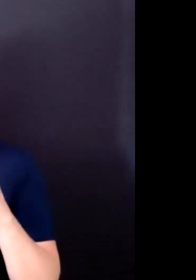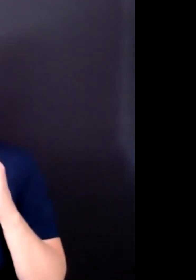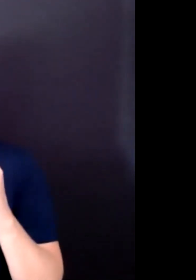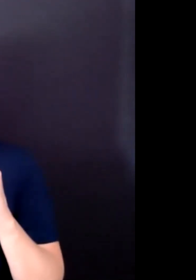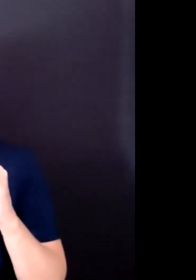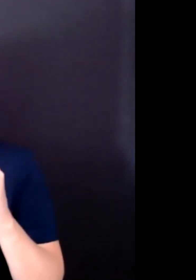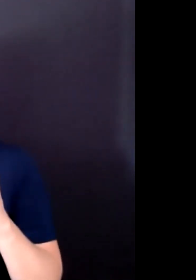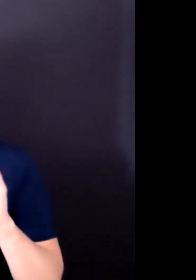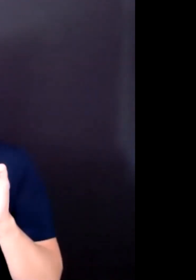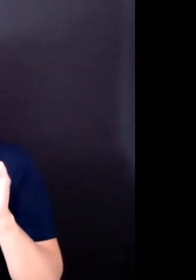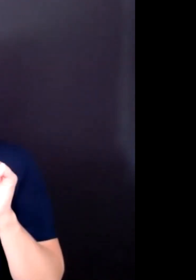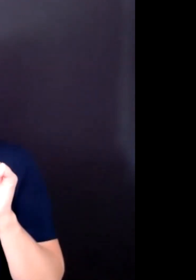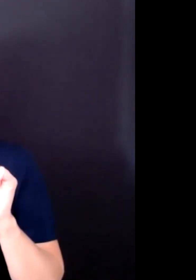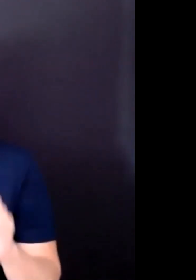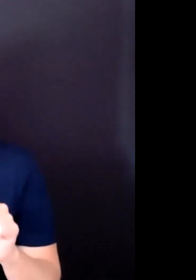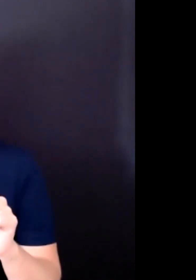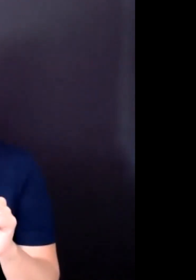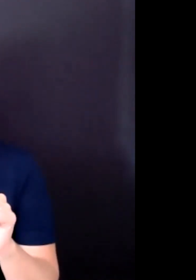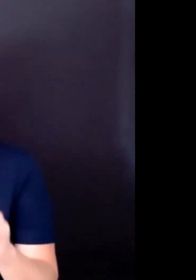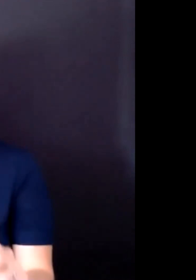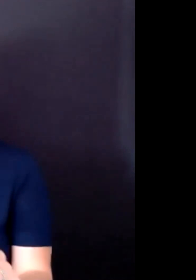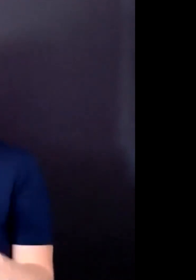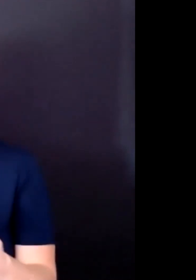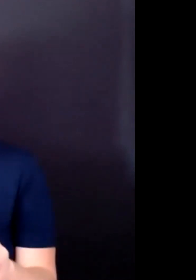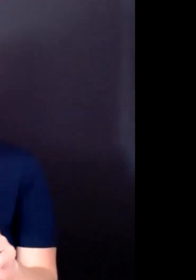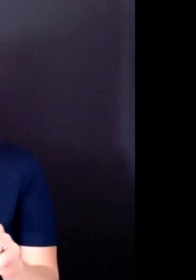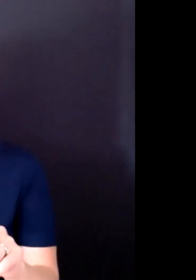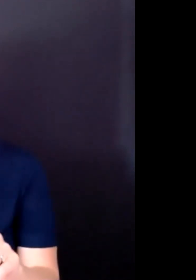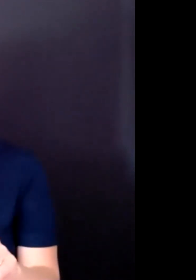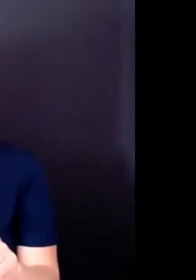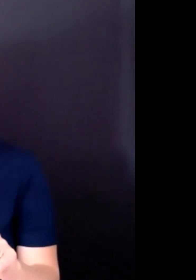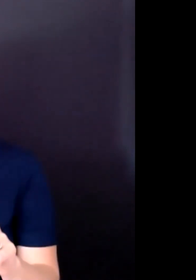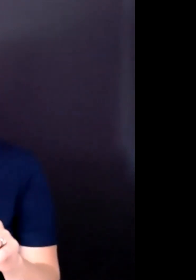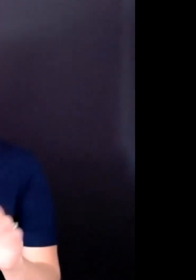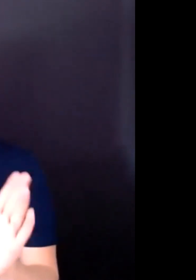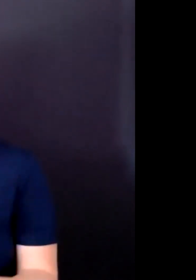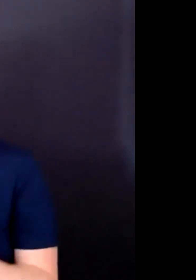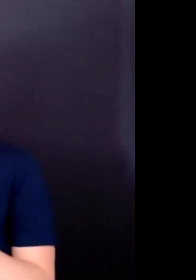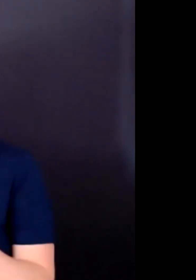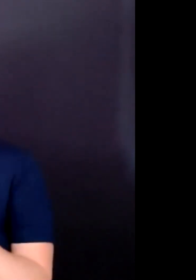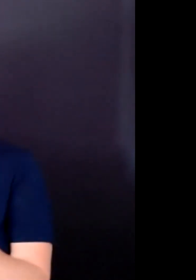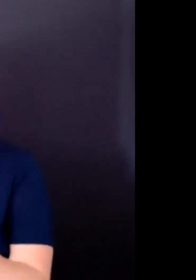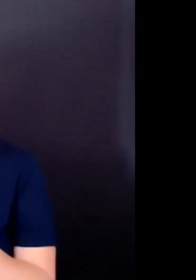planning grants or project grants when they're working on any